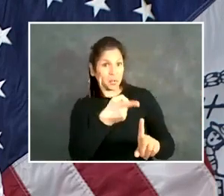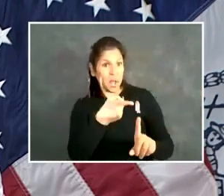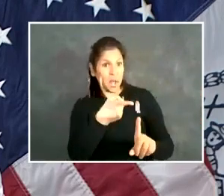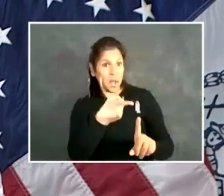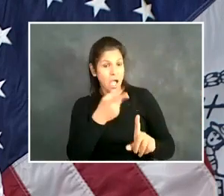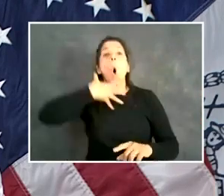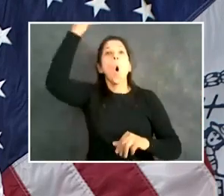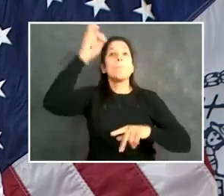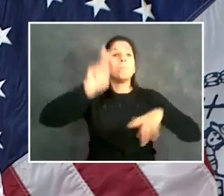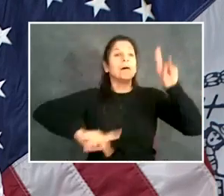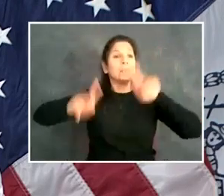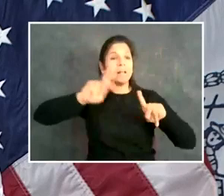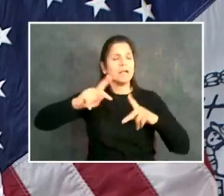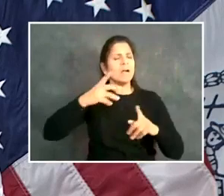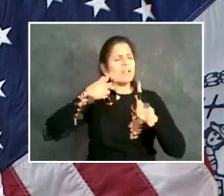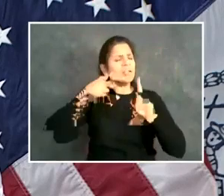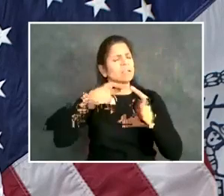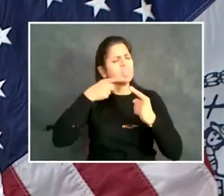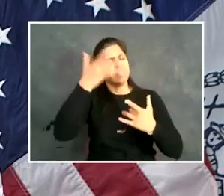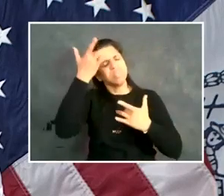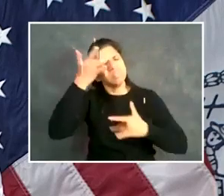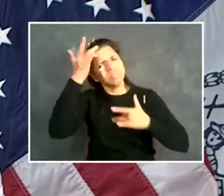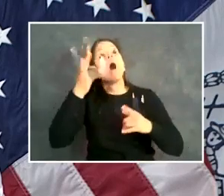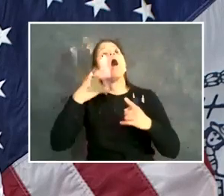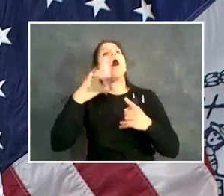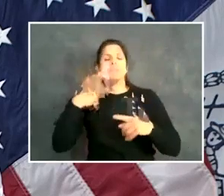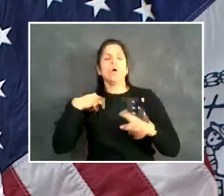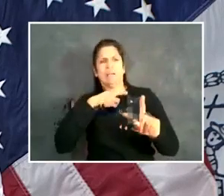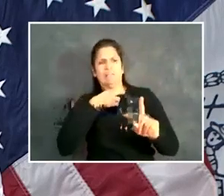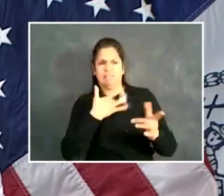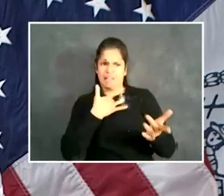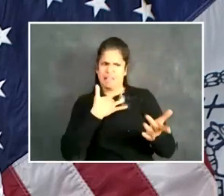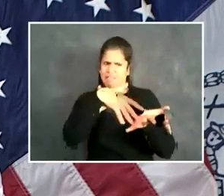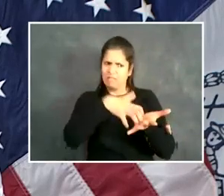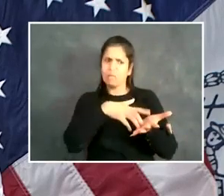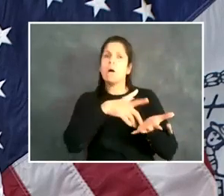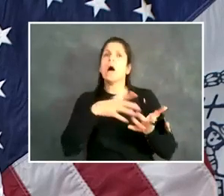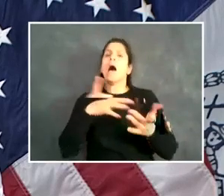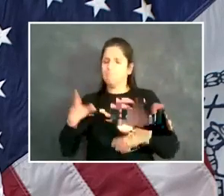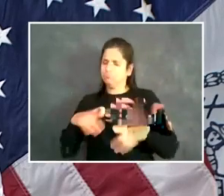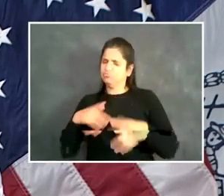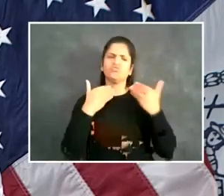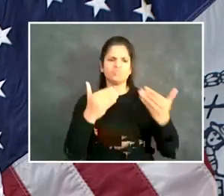VULNERABLE, OLDER OR HAVE PRE- EXISTING CONDITIONS. THAT HAS BEEN CONSISTENT.